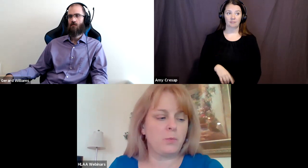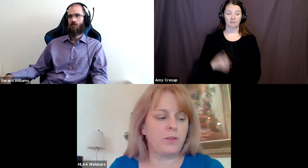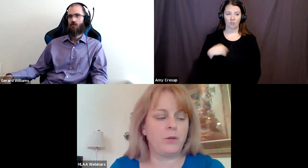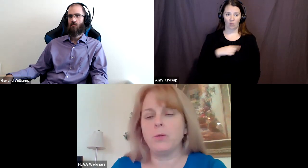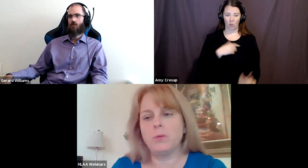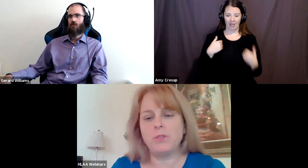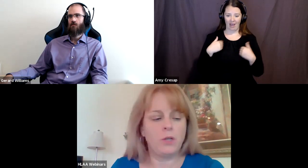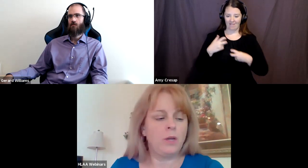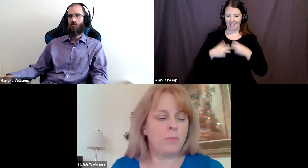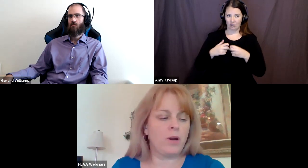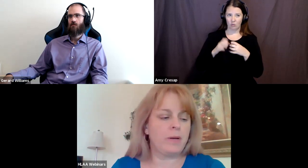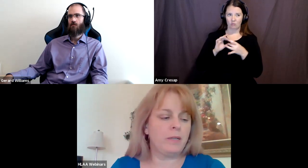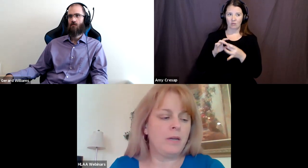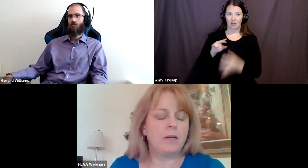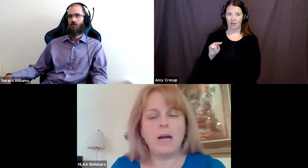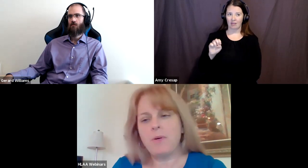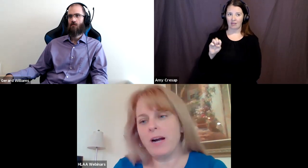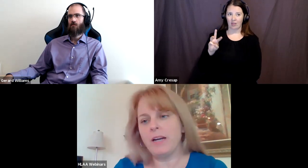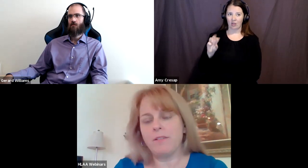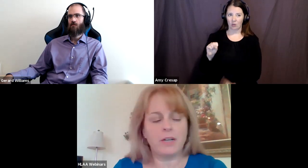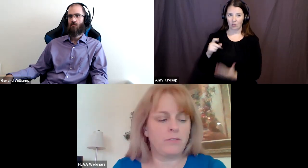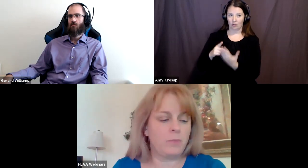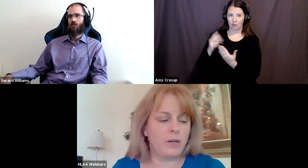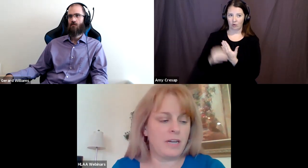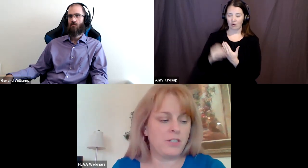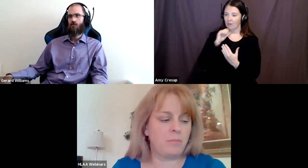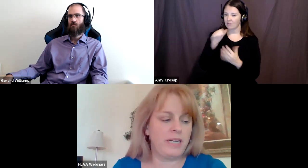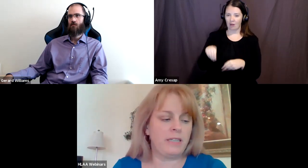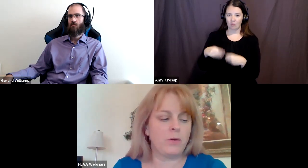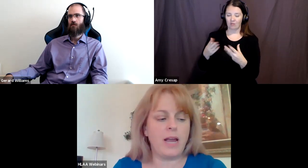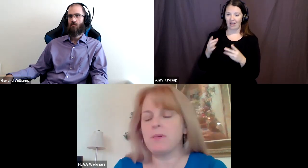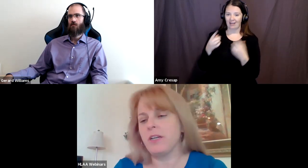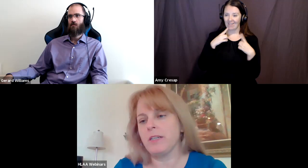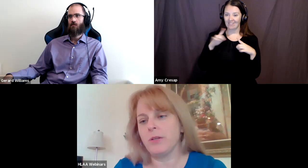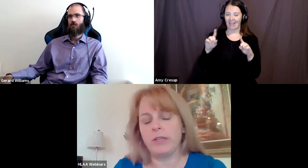with the news programming not providing effective communication meaning no captioning during